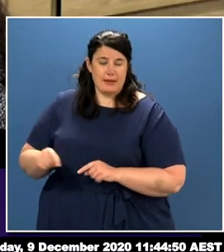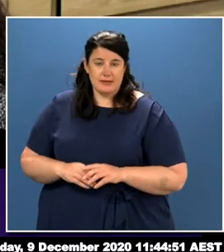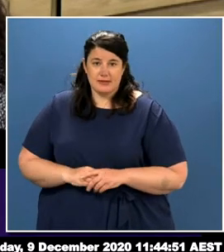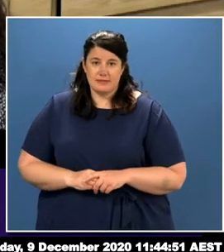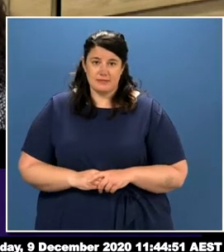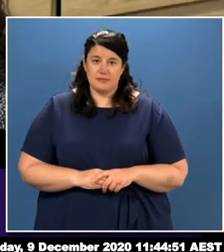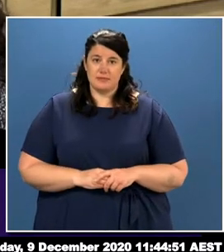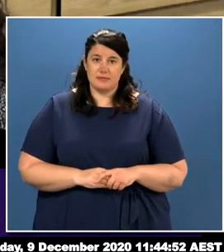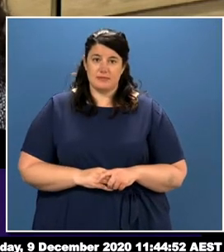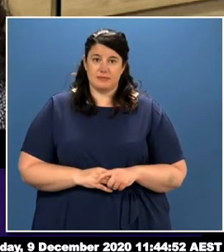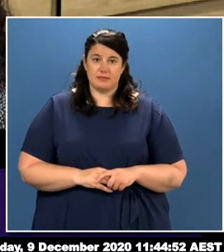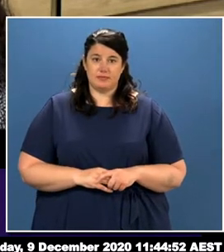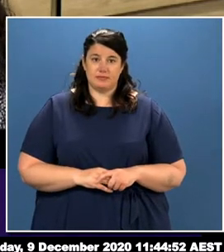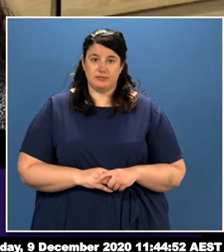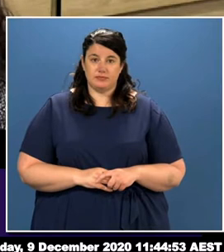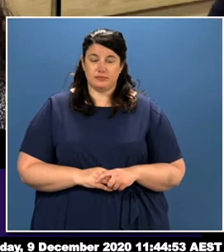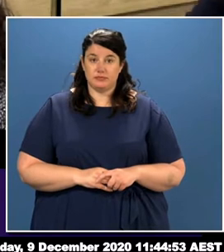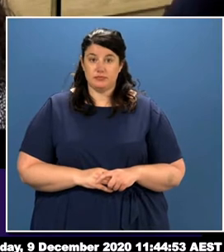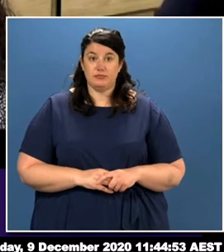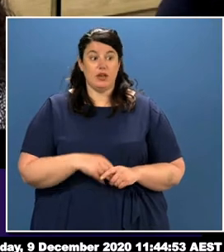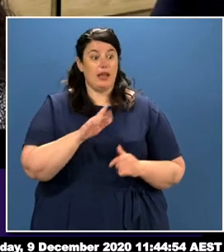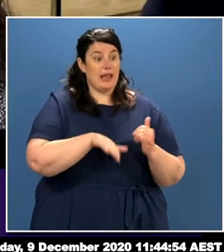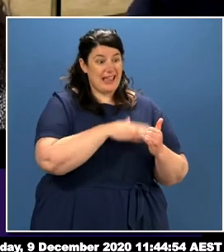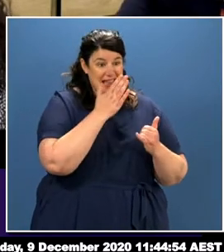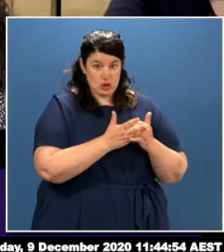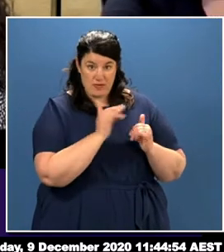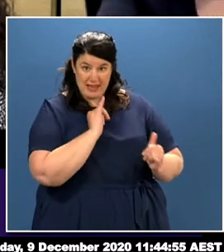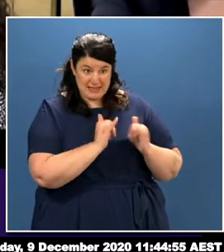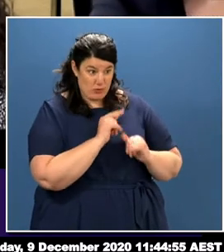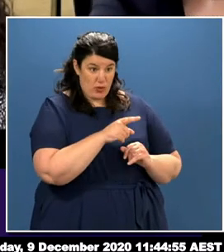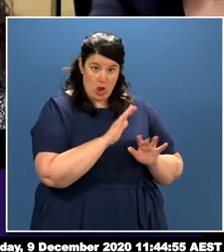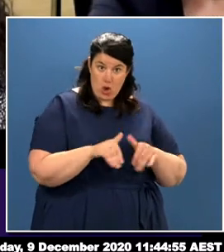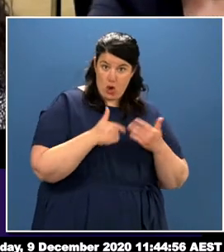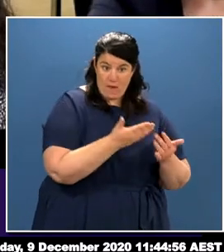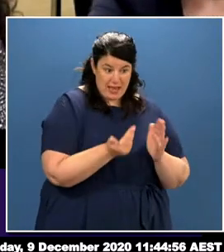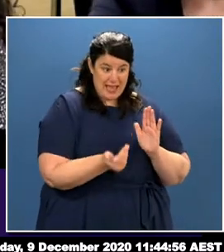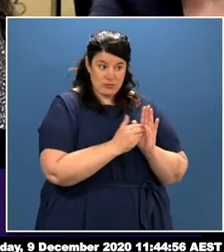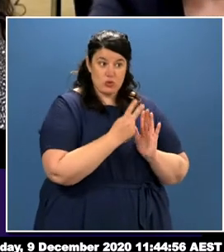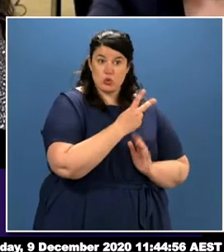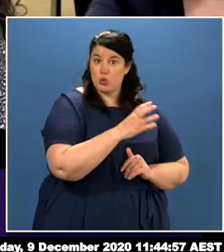And when it was offered to you, it was at the conclusion of the interview, and it was explained to you that it was offered to you